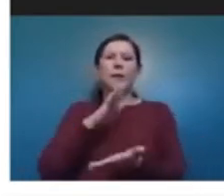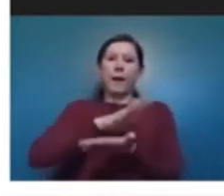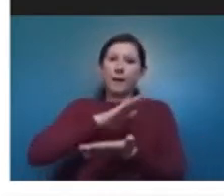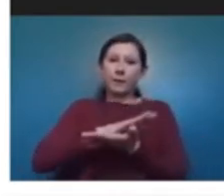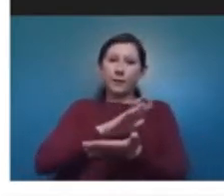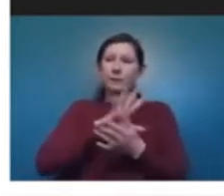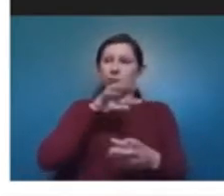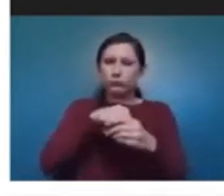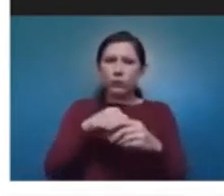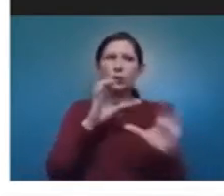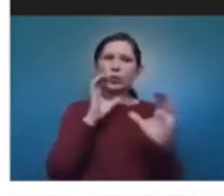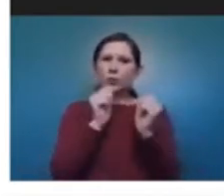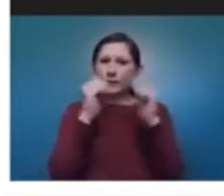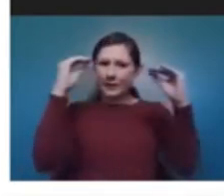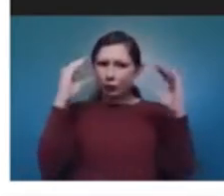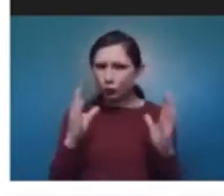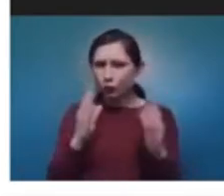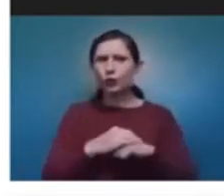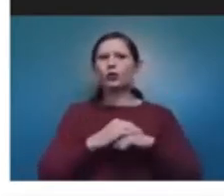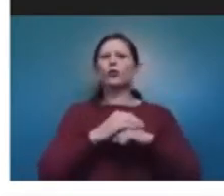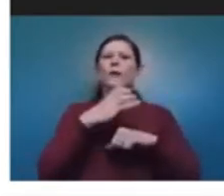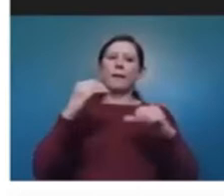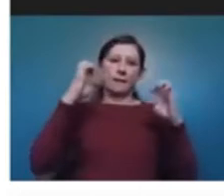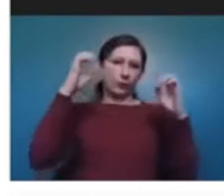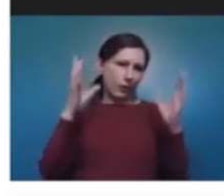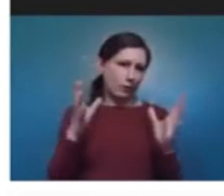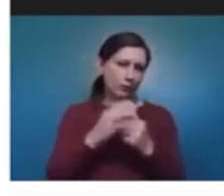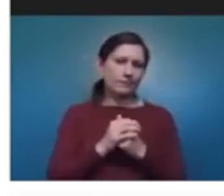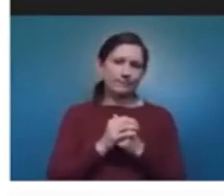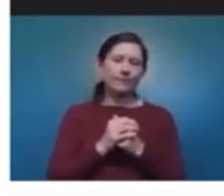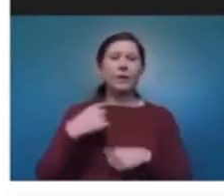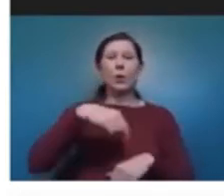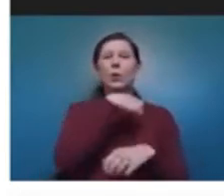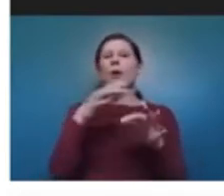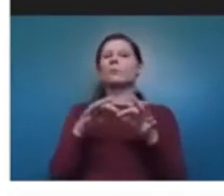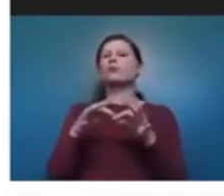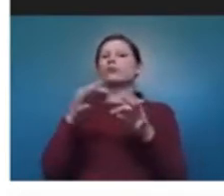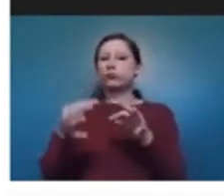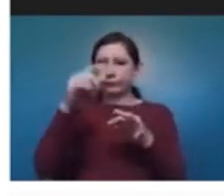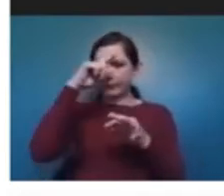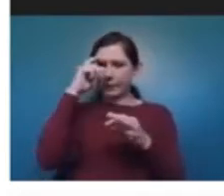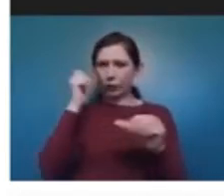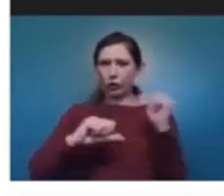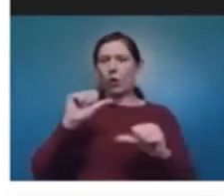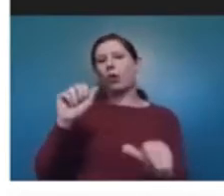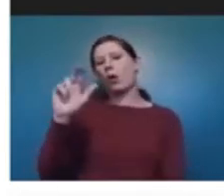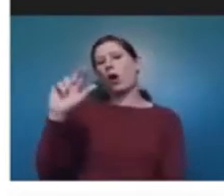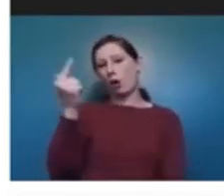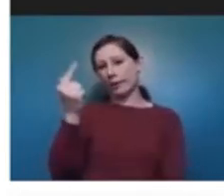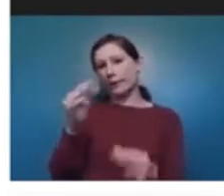communication with teachers and educators and students alike. We postponed our summer show into August, and as a way to fill